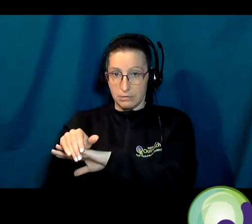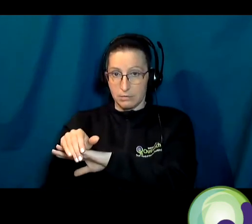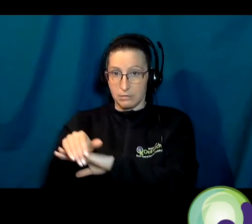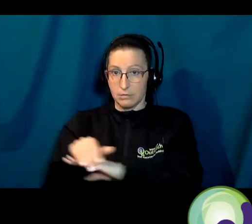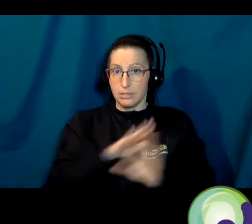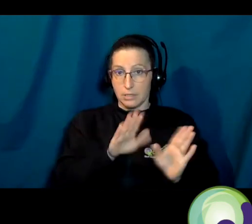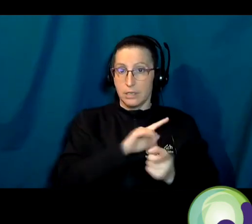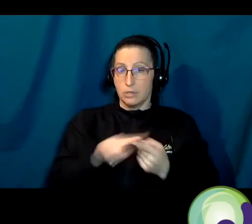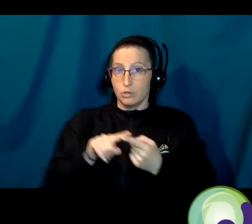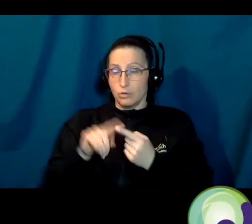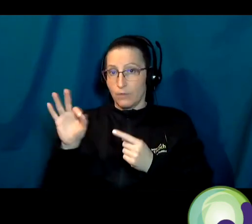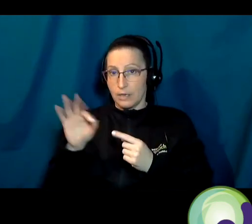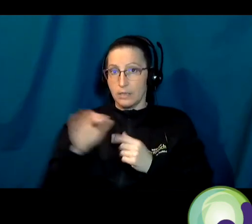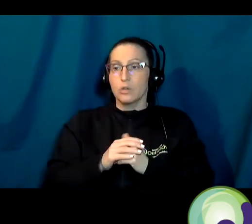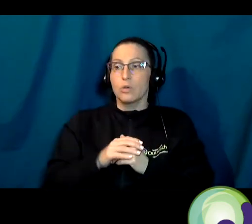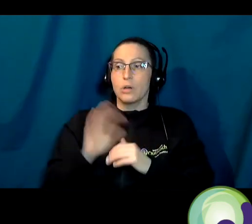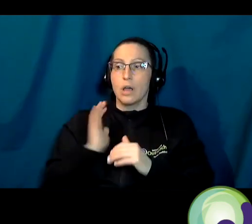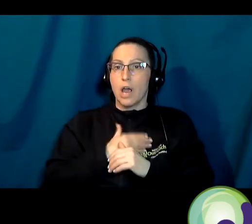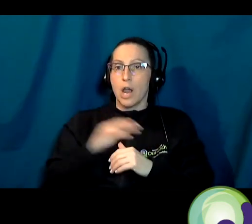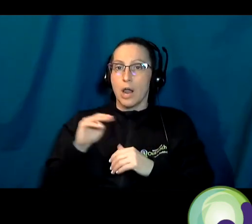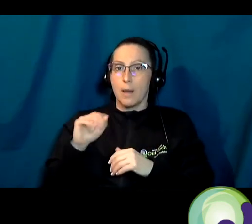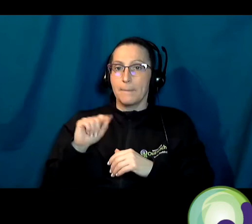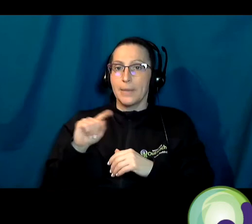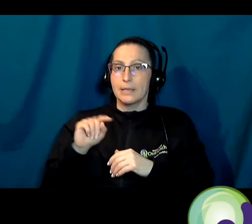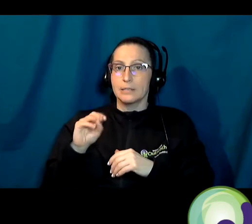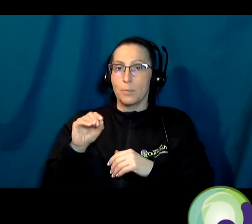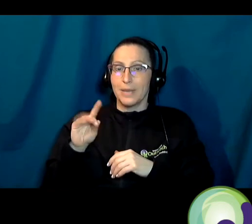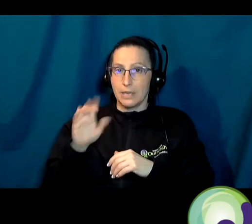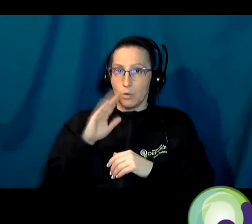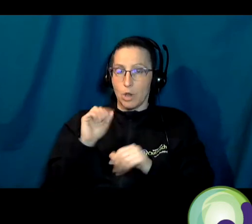So the means of any plant works three shifts of eight hours each